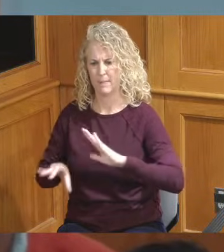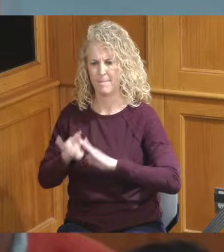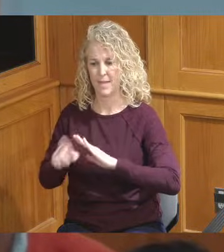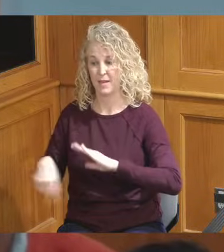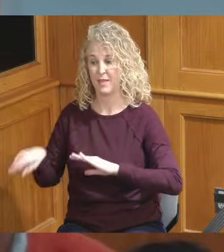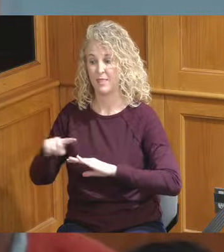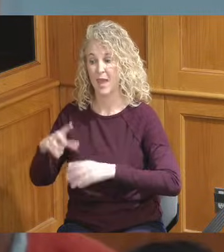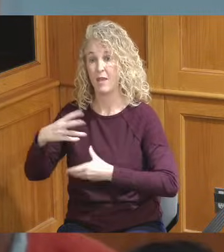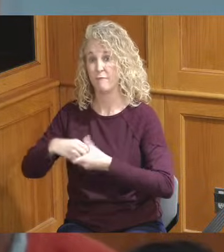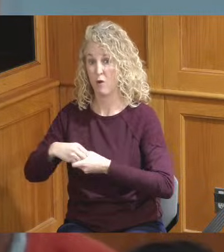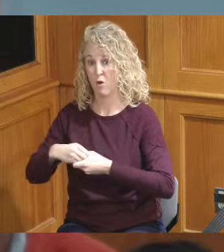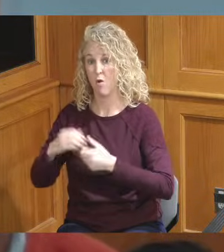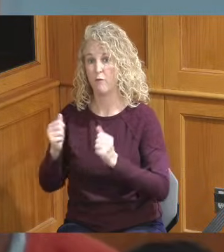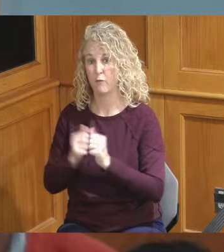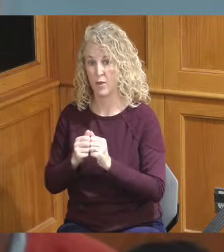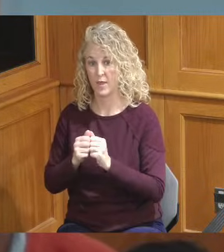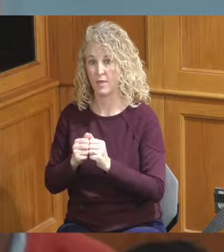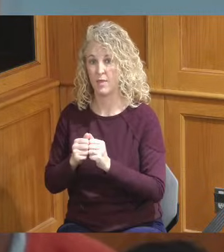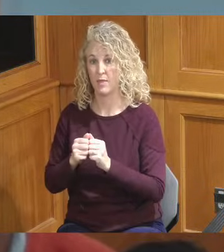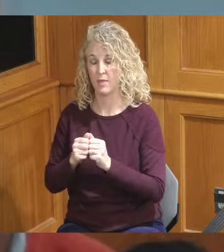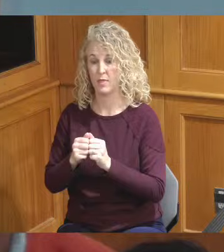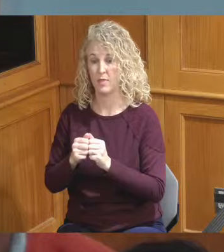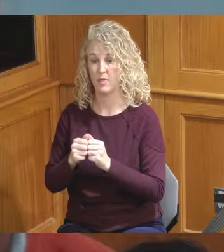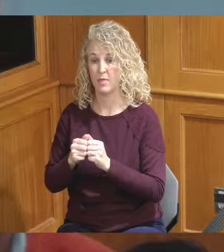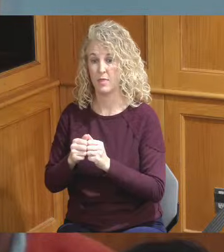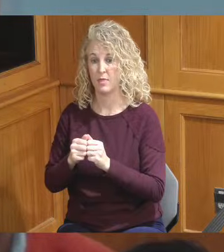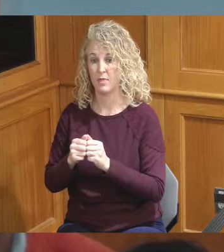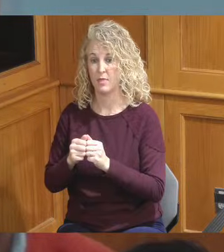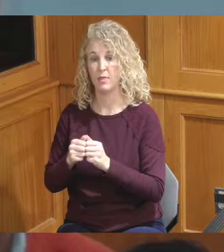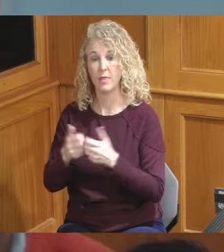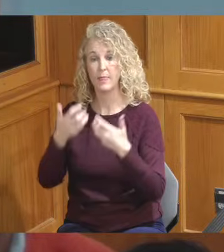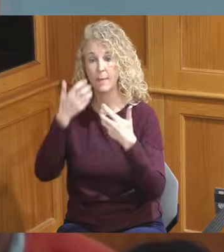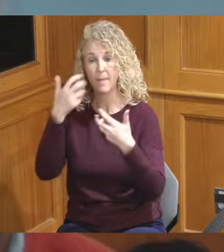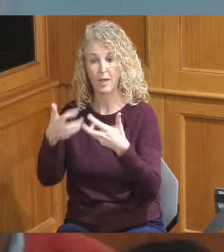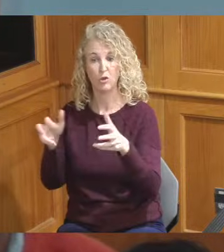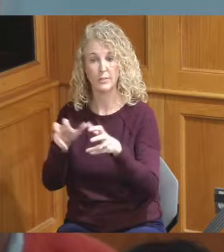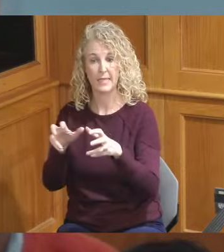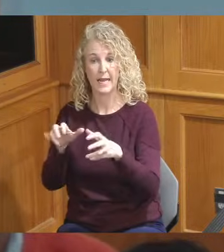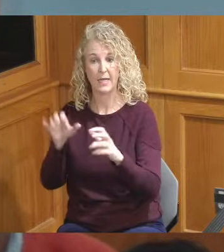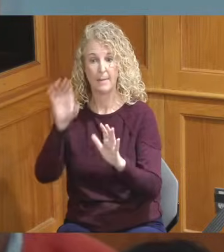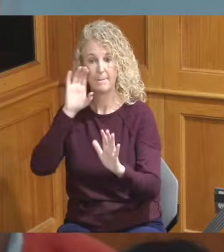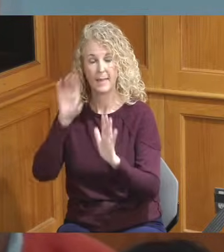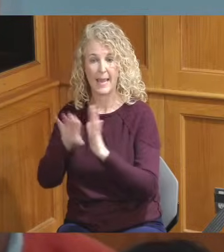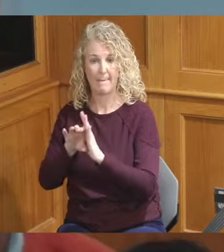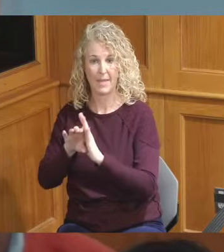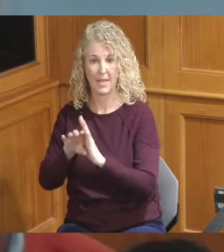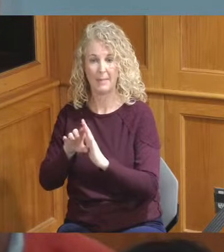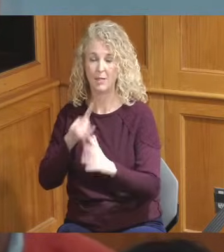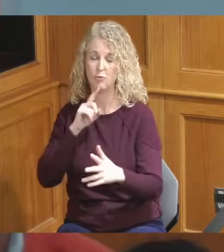were involved in in the Paycor imaging as well. Not that there's it's a long story in terms of